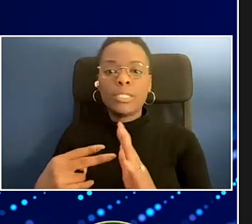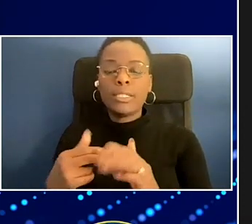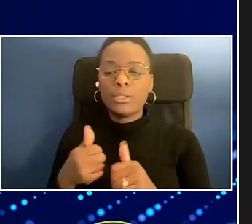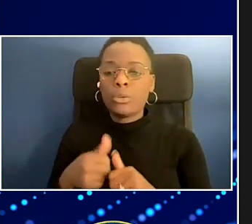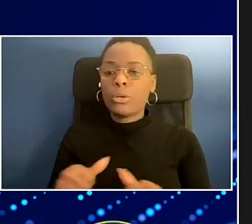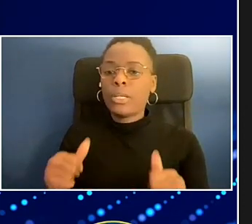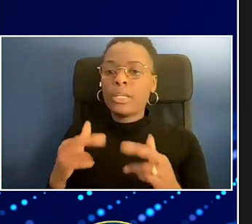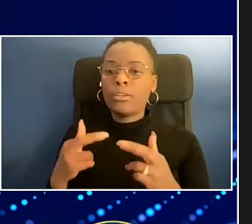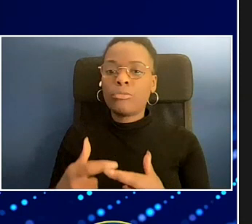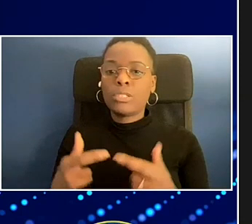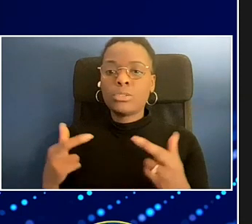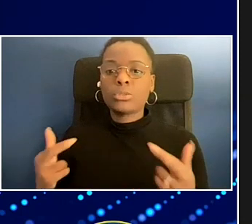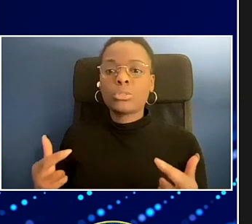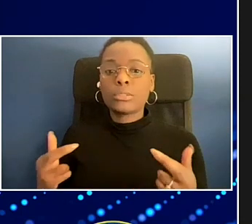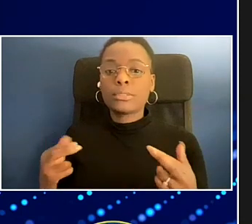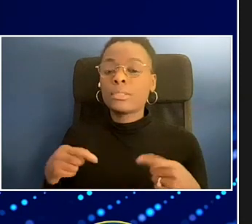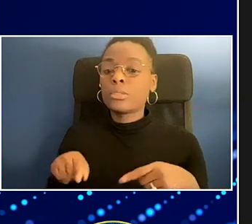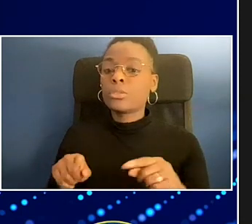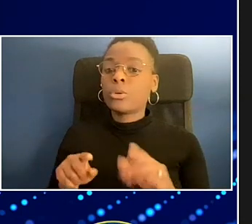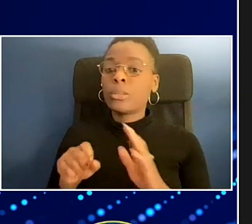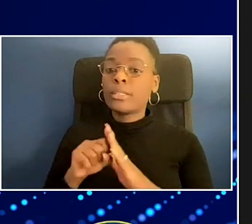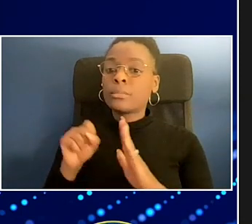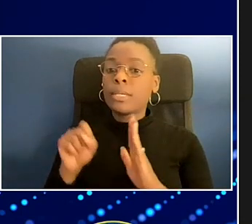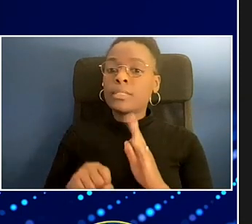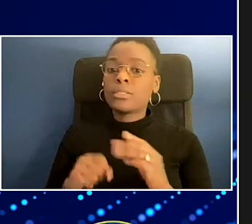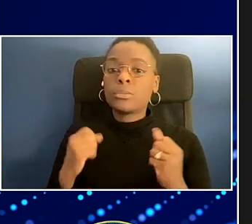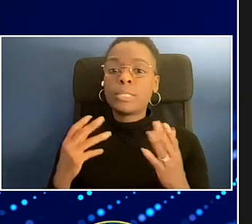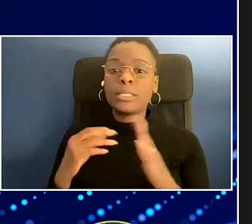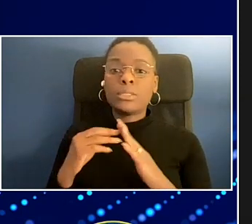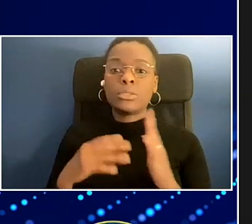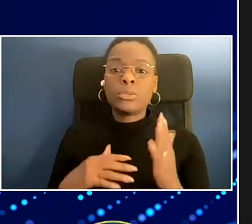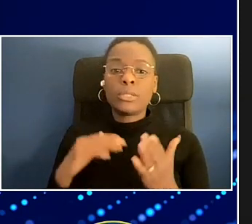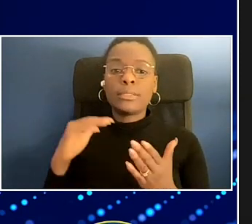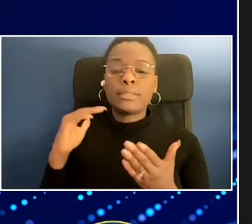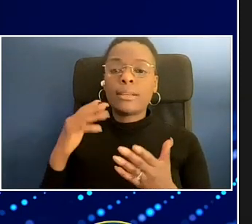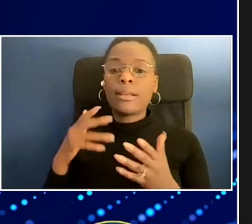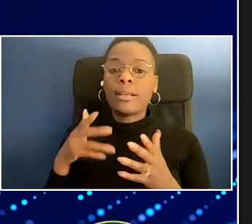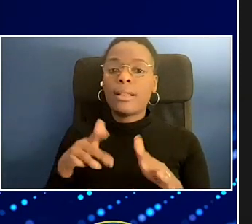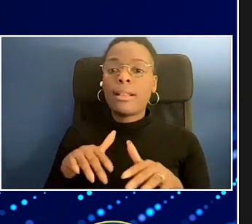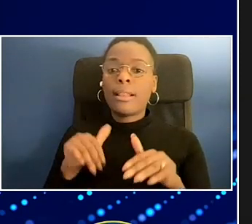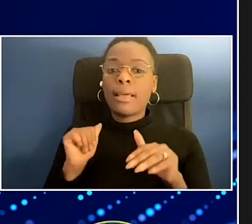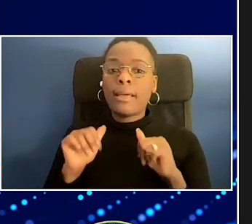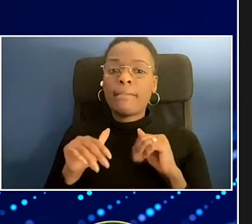During the semester, many students left, and eventually only ten remained in the class out of the beginning 40.